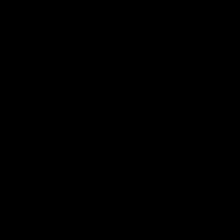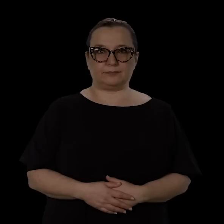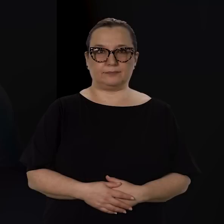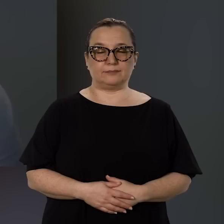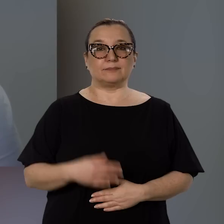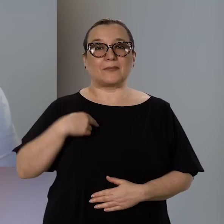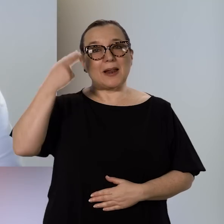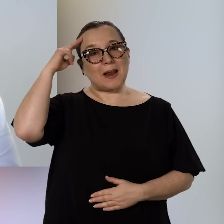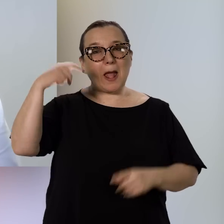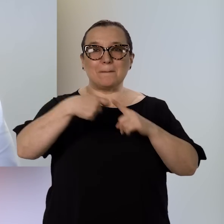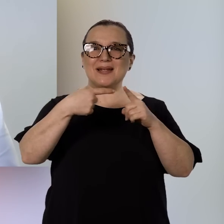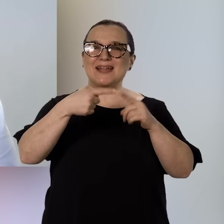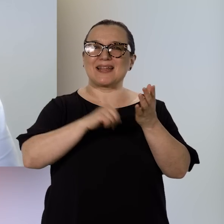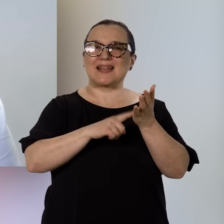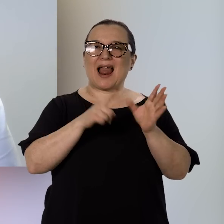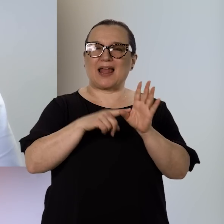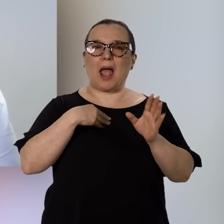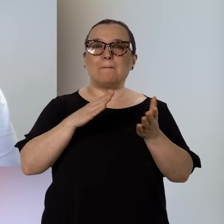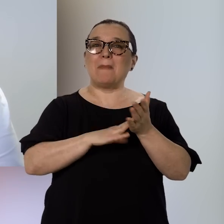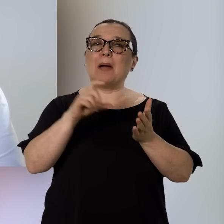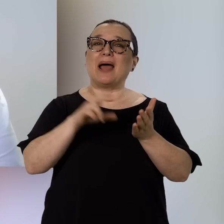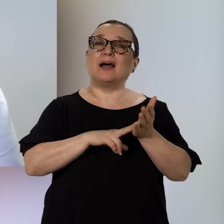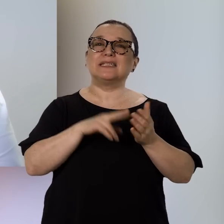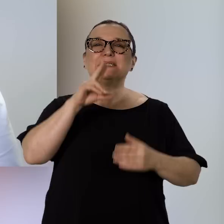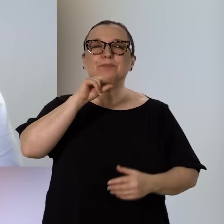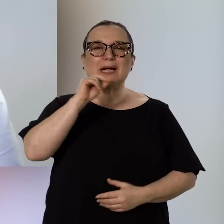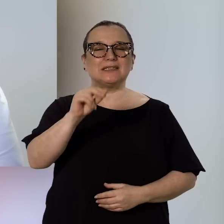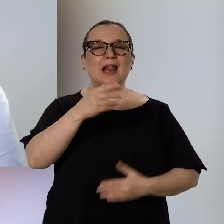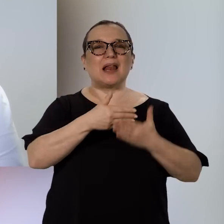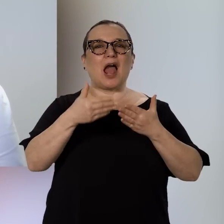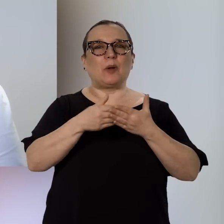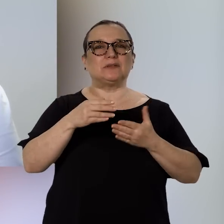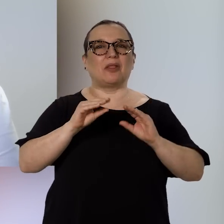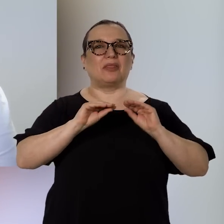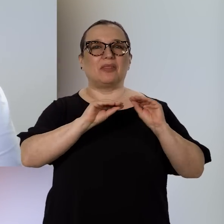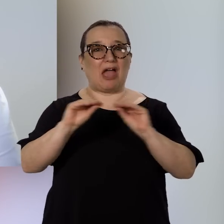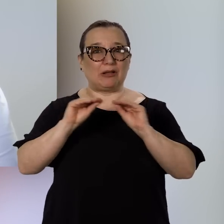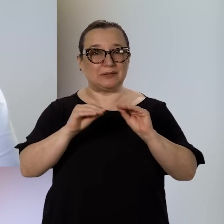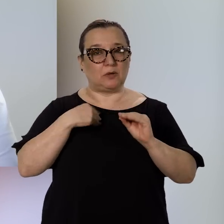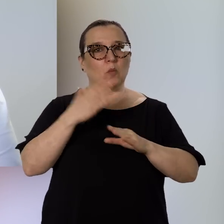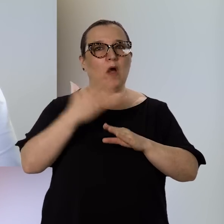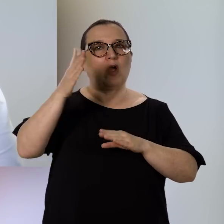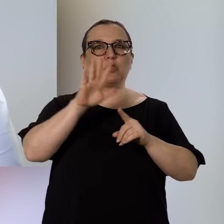[Sound of television in background]